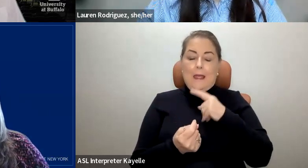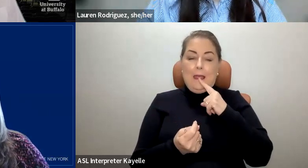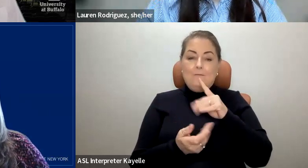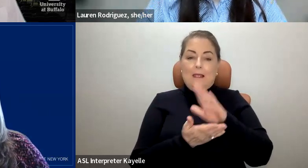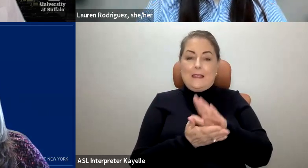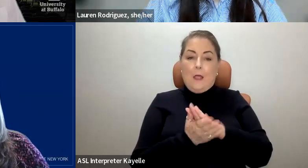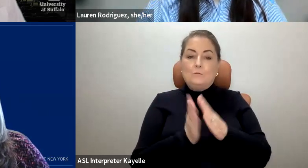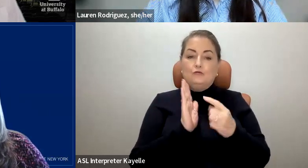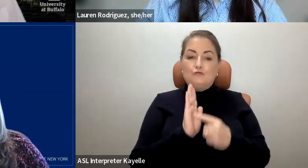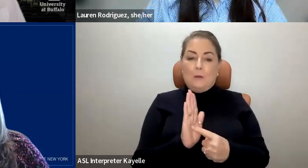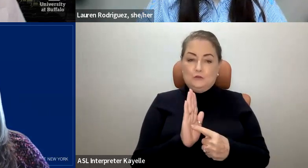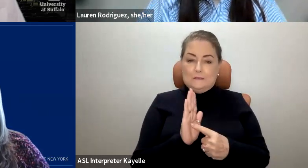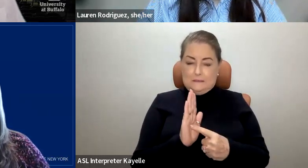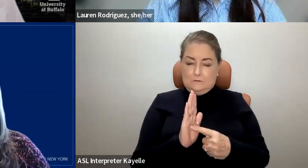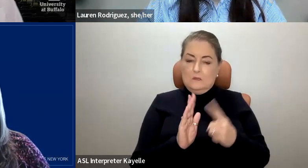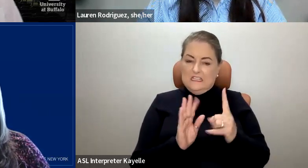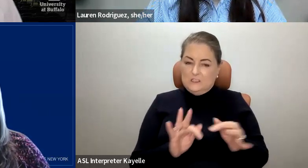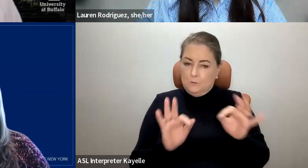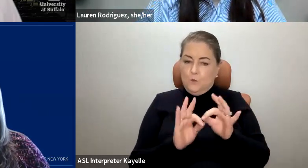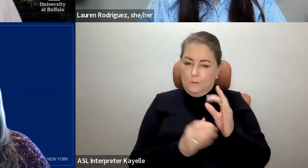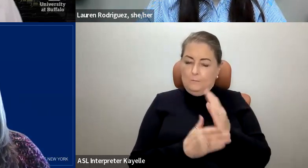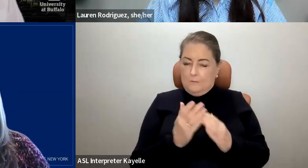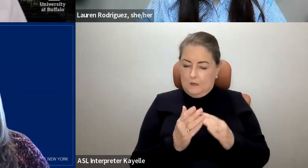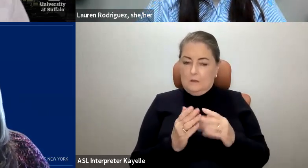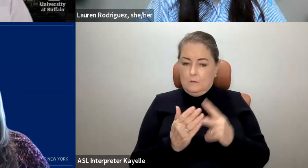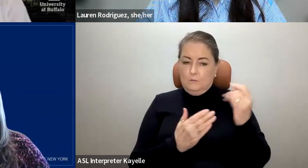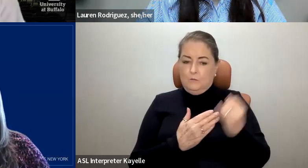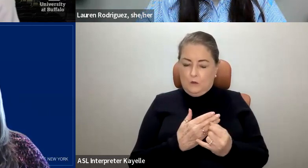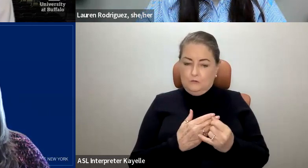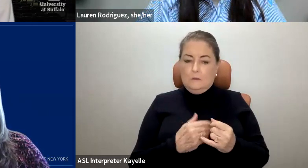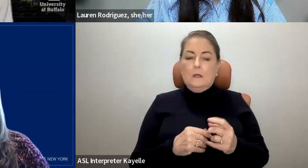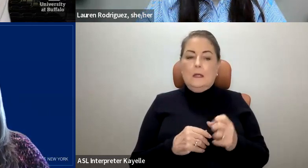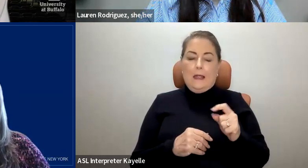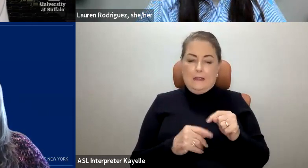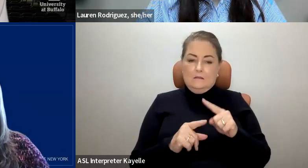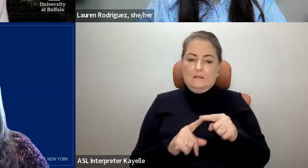we know that is an important piece of this project. The impact at the campus level is significant and we wanted to